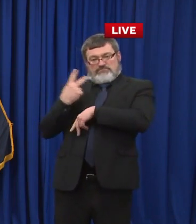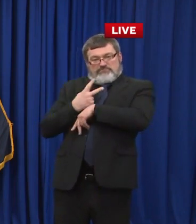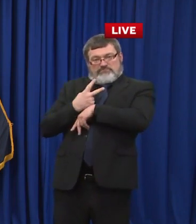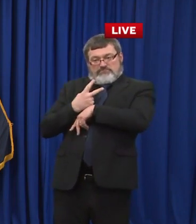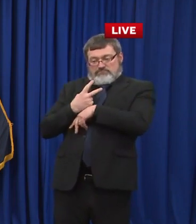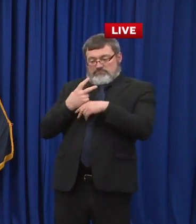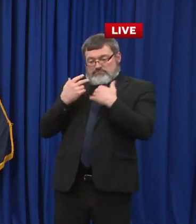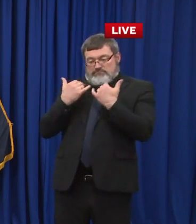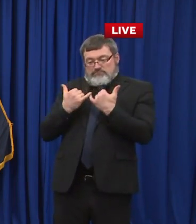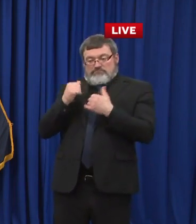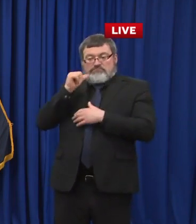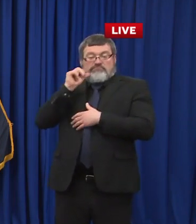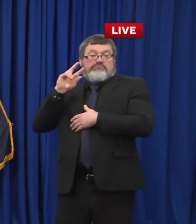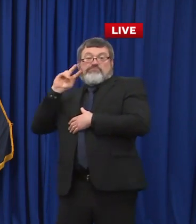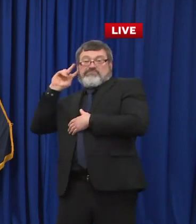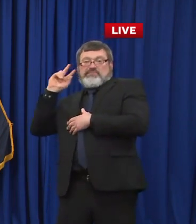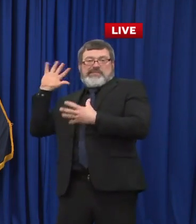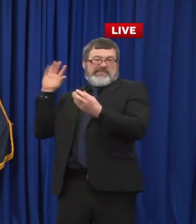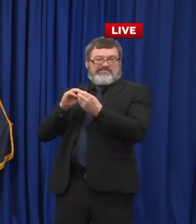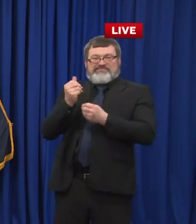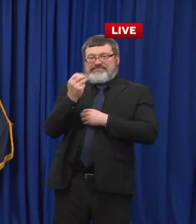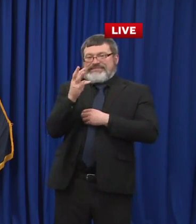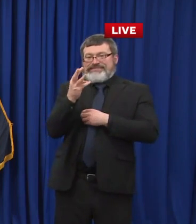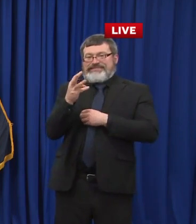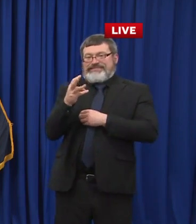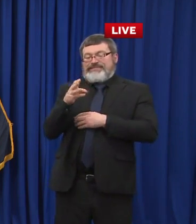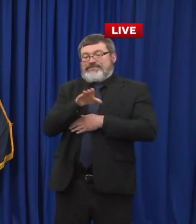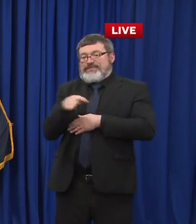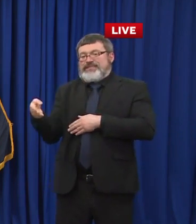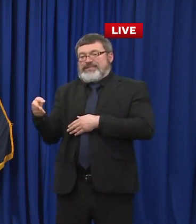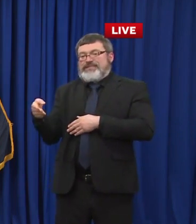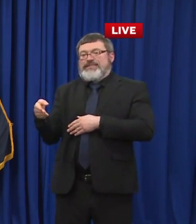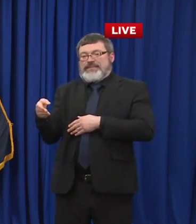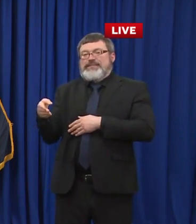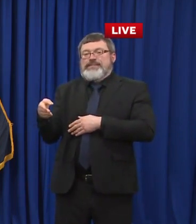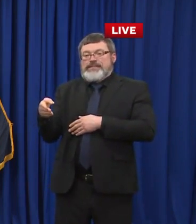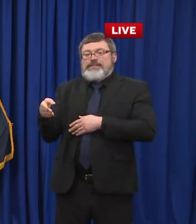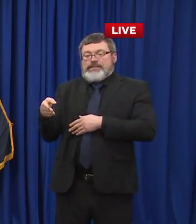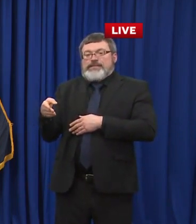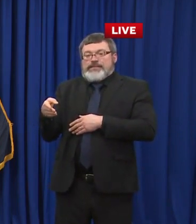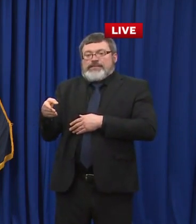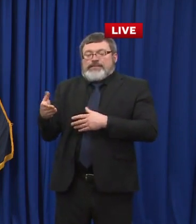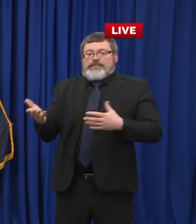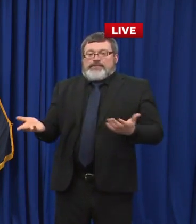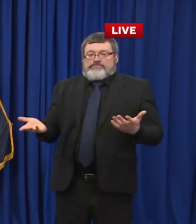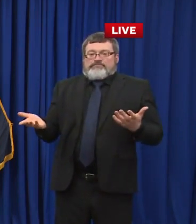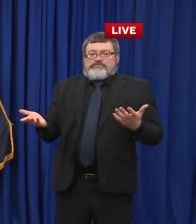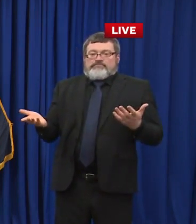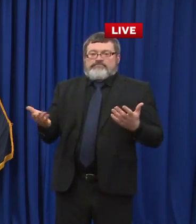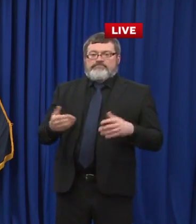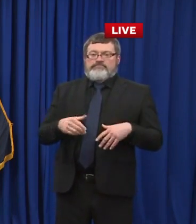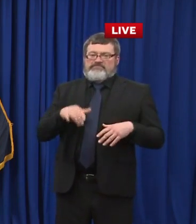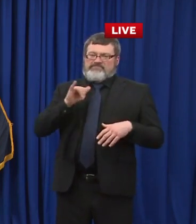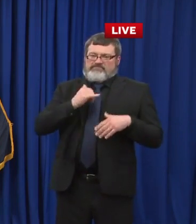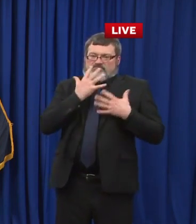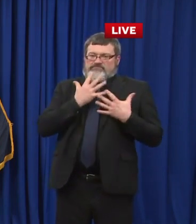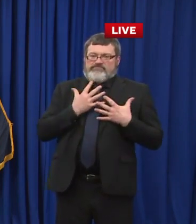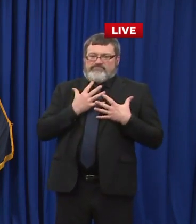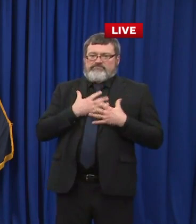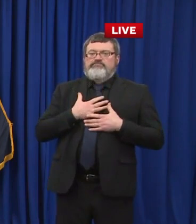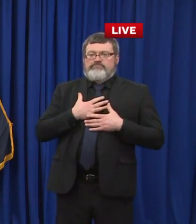IN THE LAST TWO DAYS, 16 PEOPLE HAVE DIED FROM COVID-19, THE MAJORITY RESIDENTS OF LONG-TERM CARE FACILITIES.